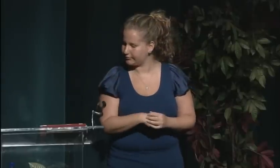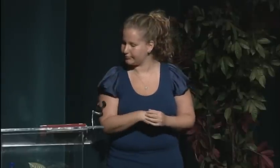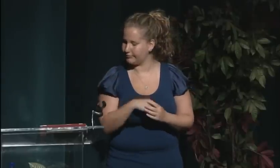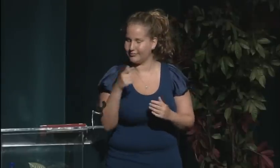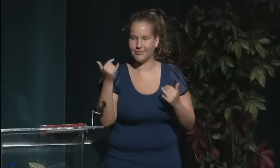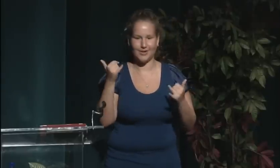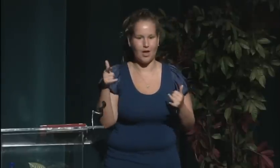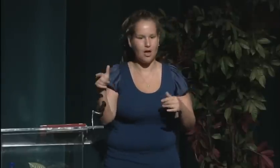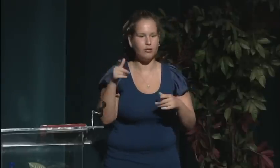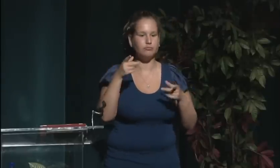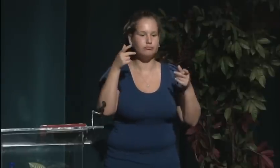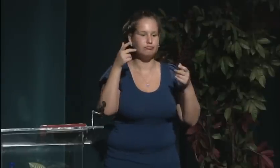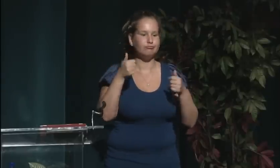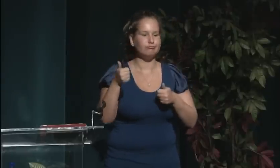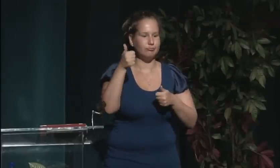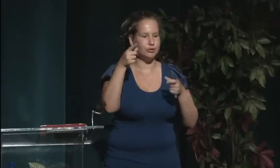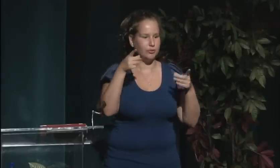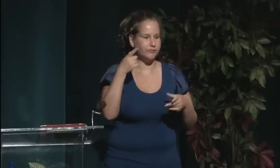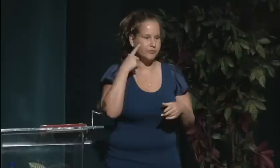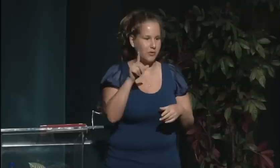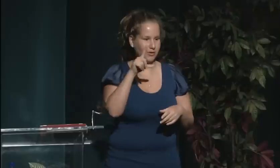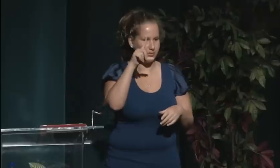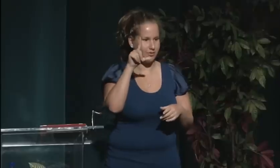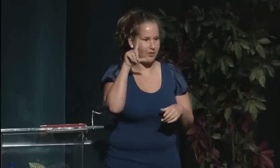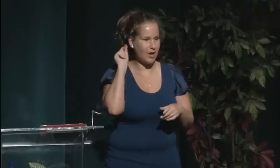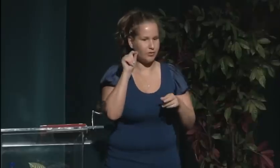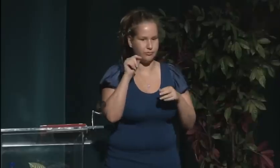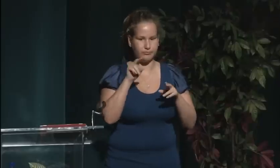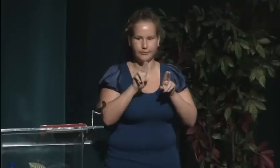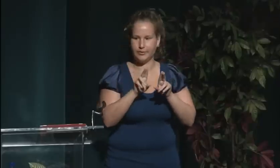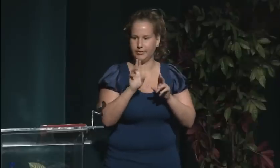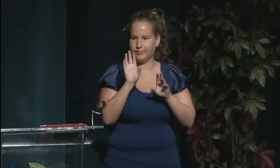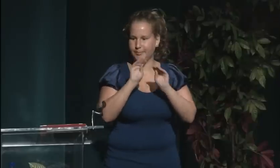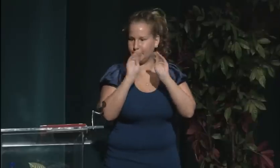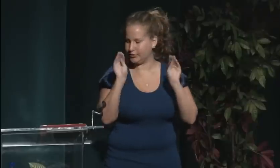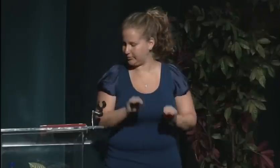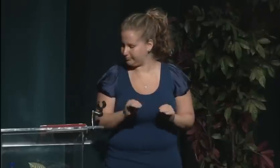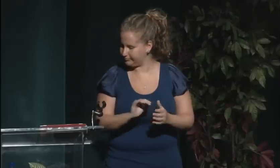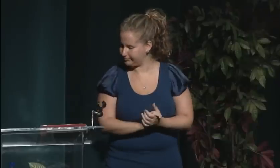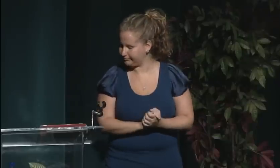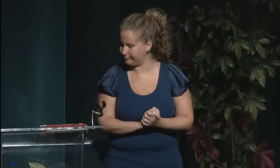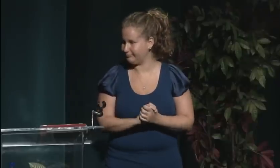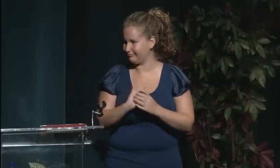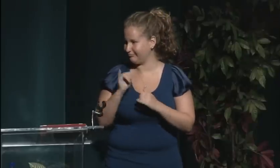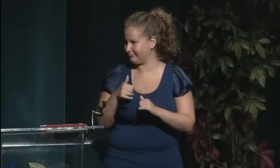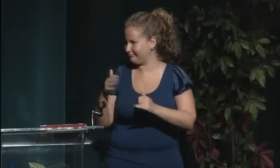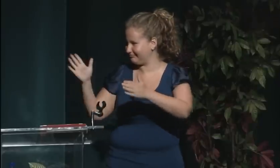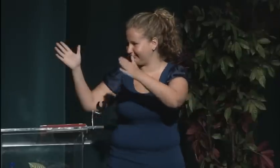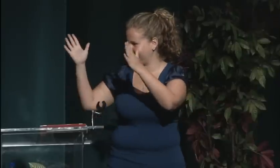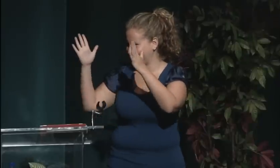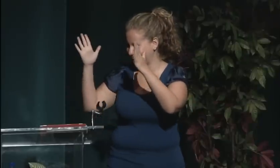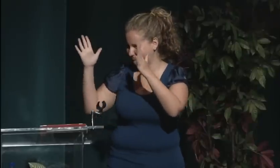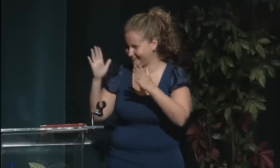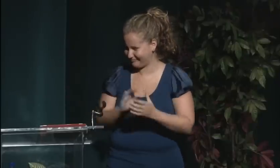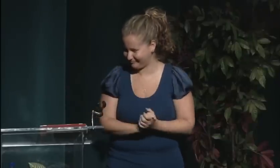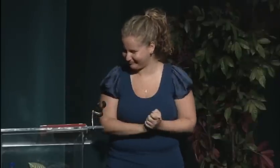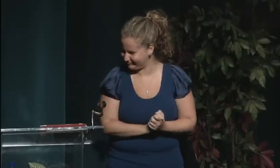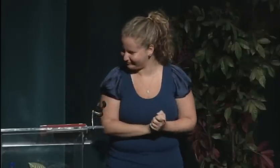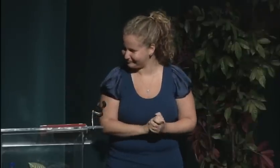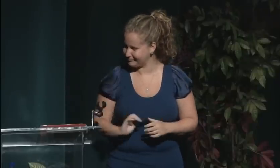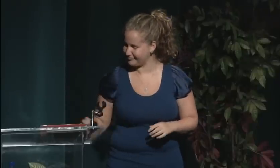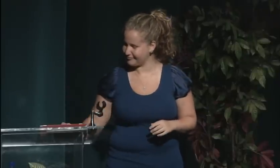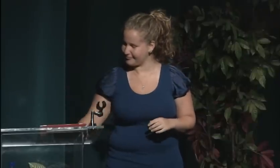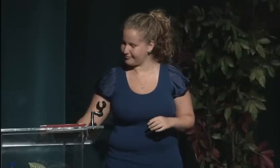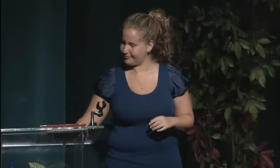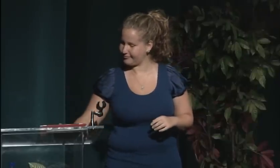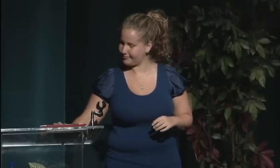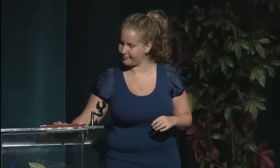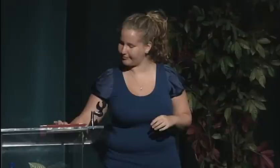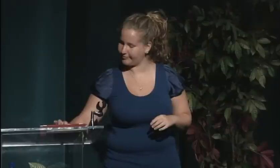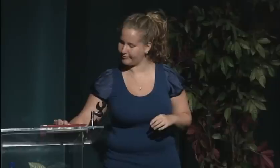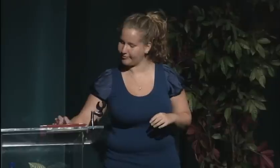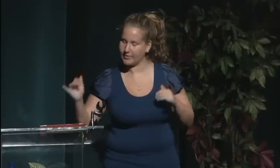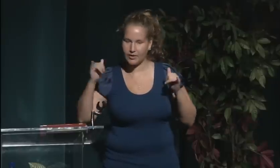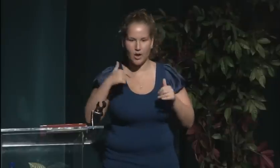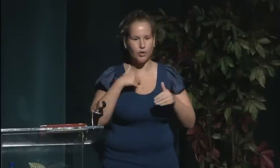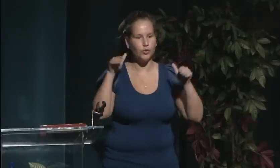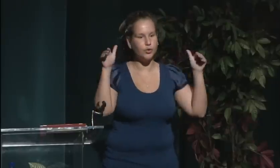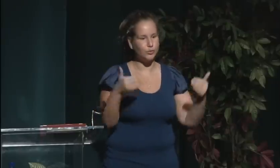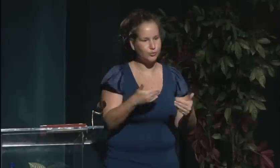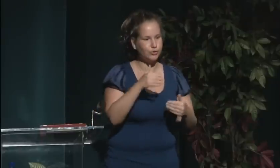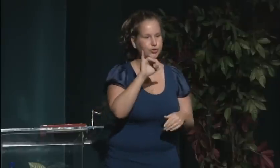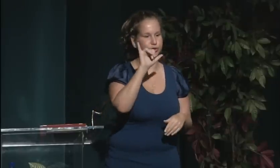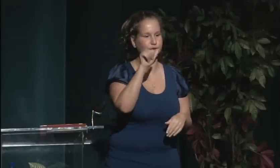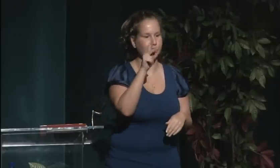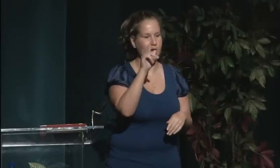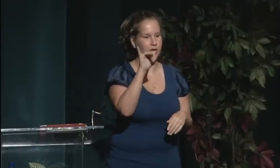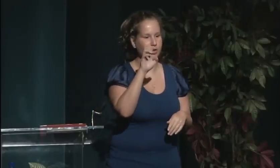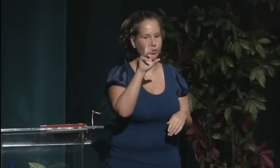Let me see who we're going to start off with.